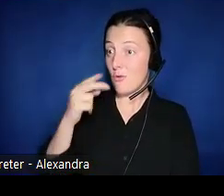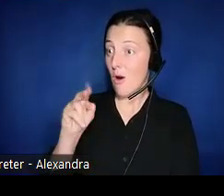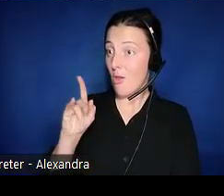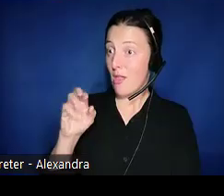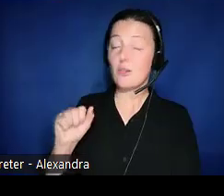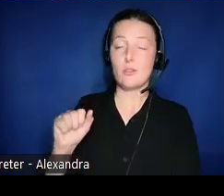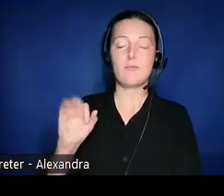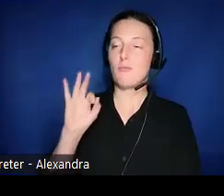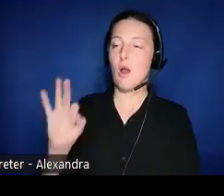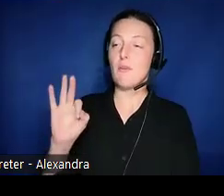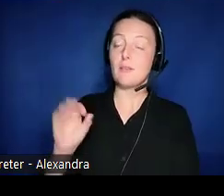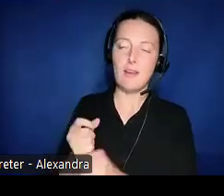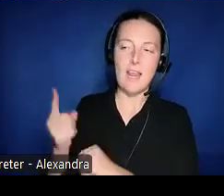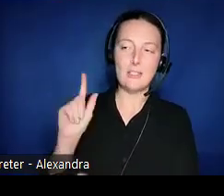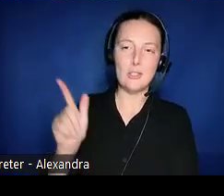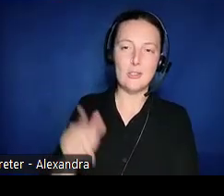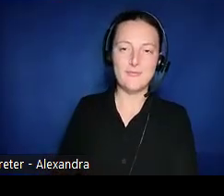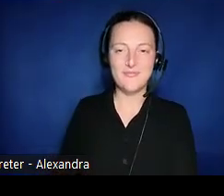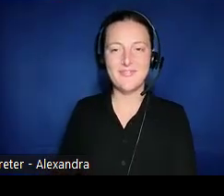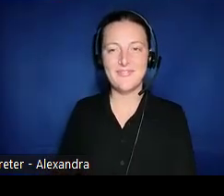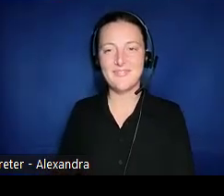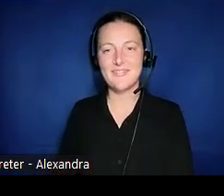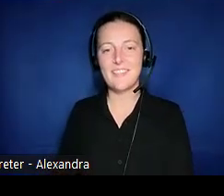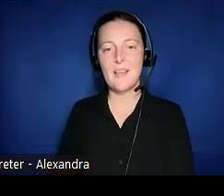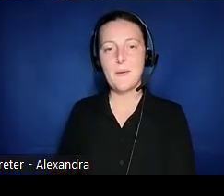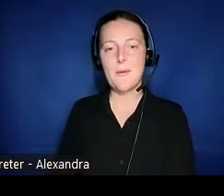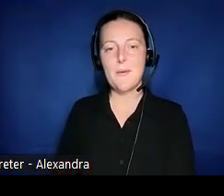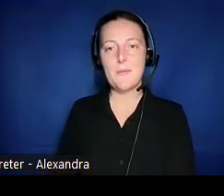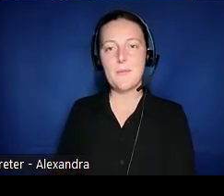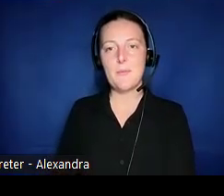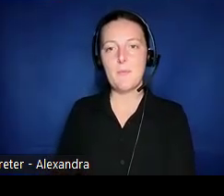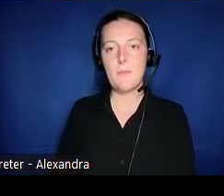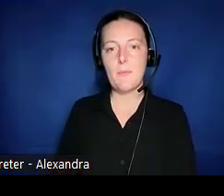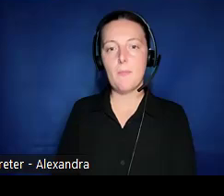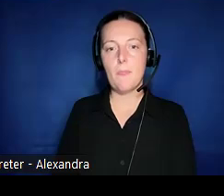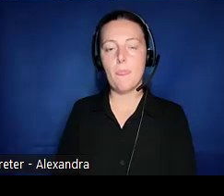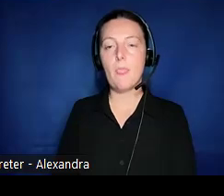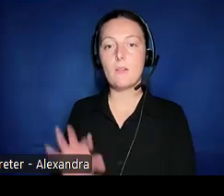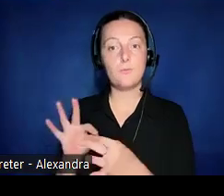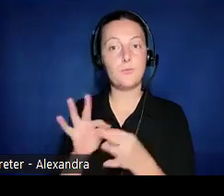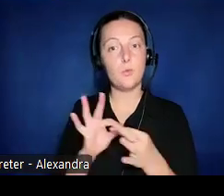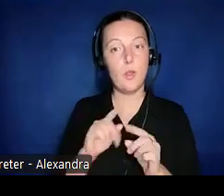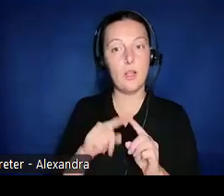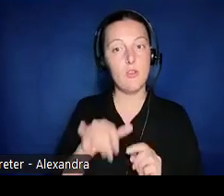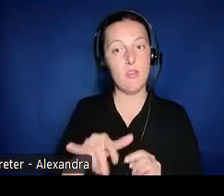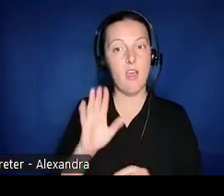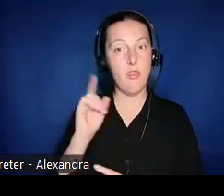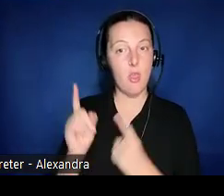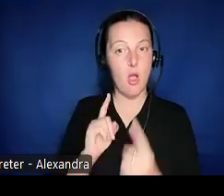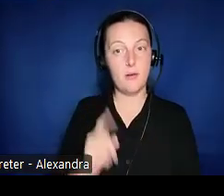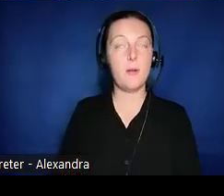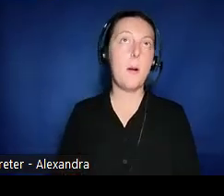Well, related to that thought, um, you know, you were kind of there was an implication that I guess